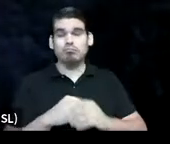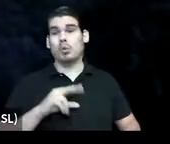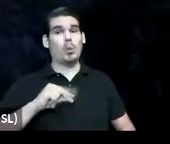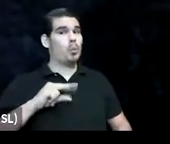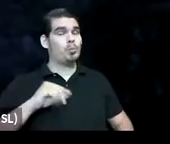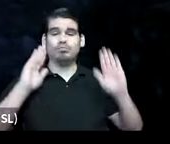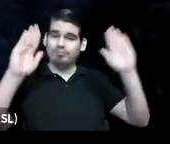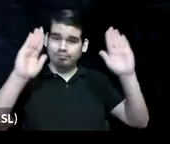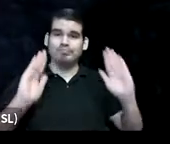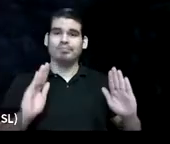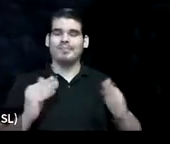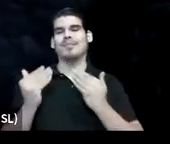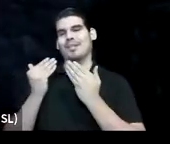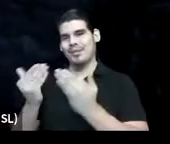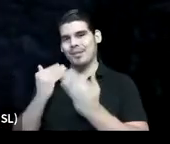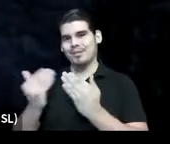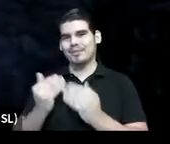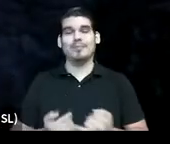Discussion Leader: Yeah, for sure.